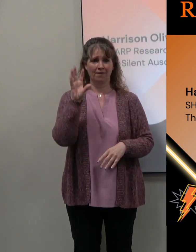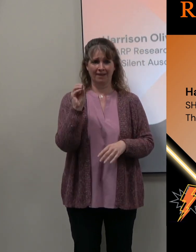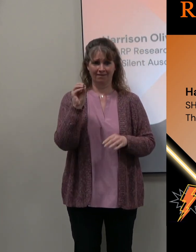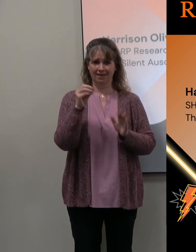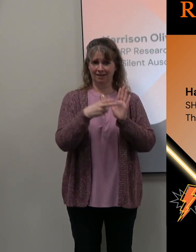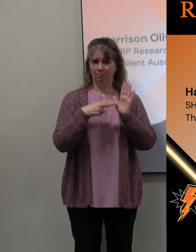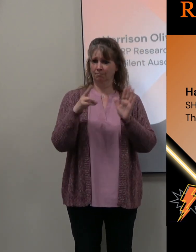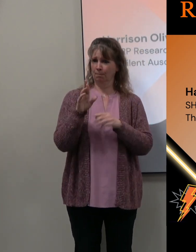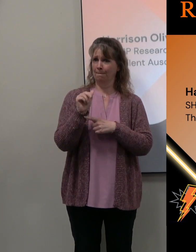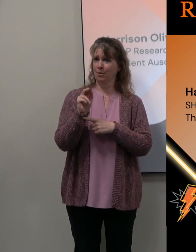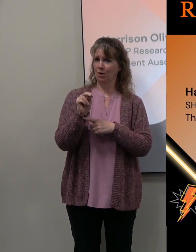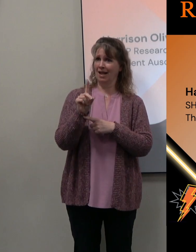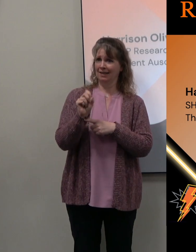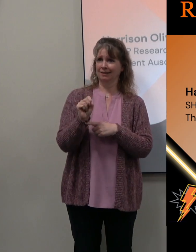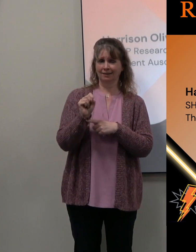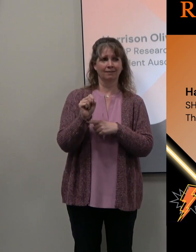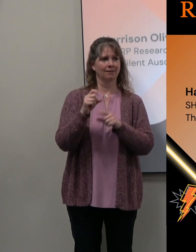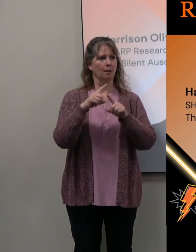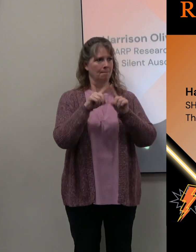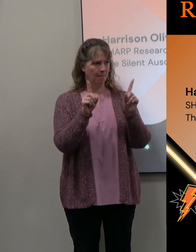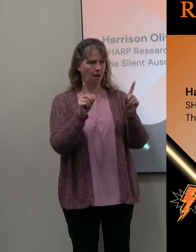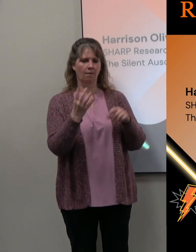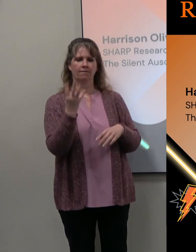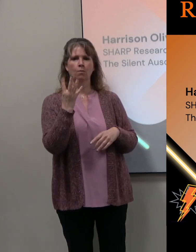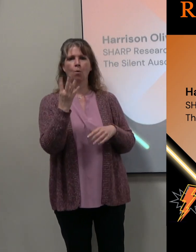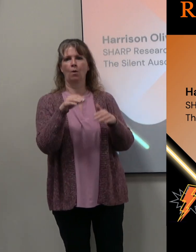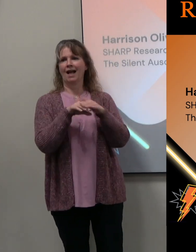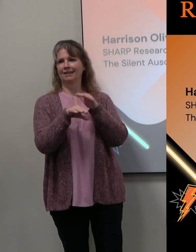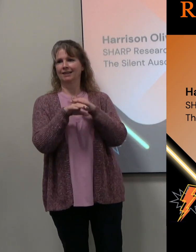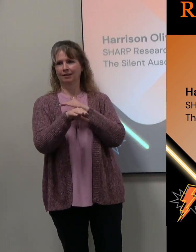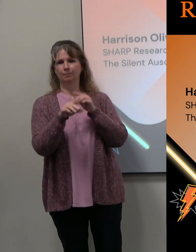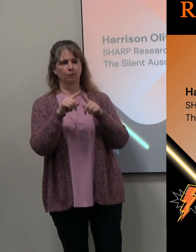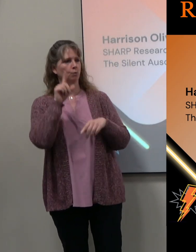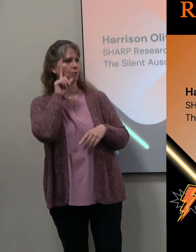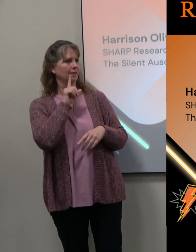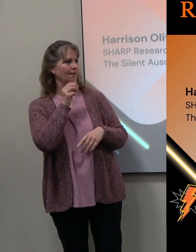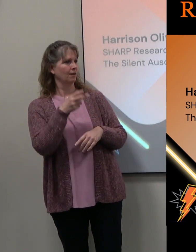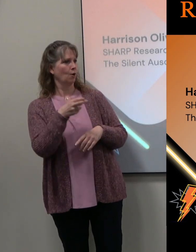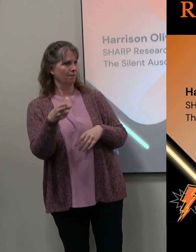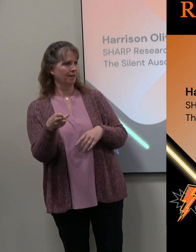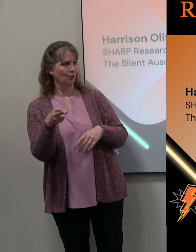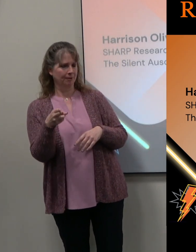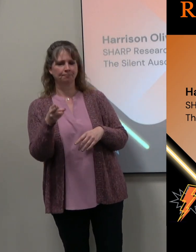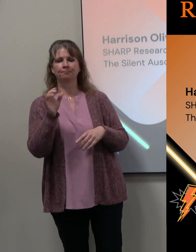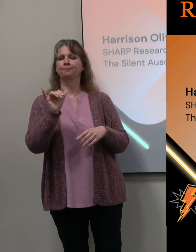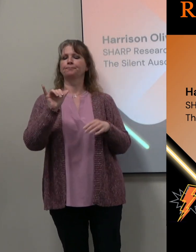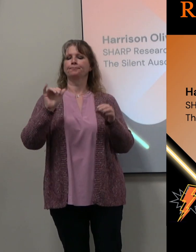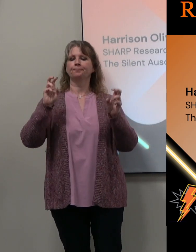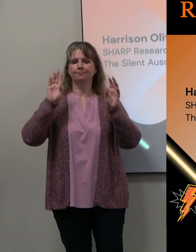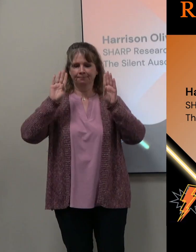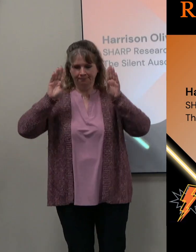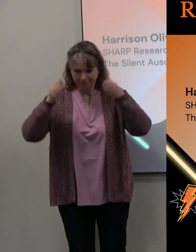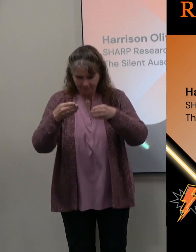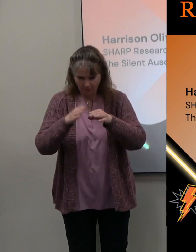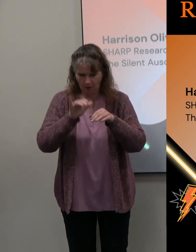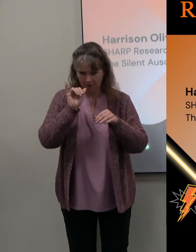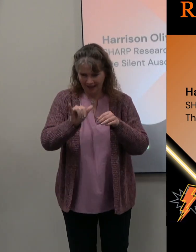what looks like. And he identified over 150 brands of stethoscopes, but four that were accessible to the Deaf and Hard of Hearing community.